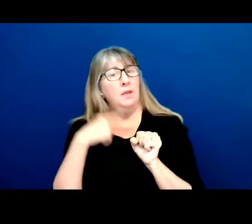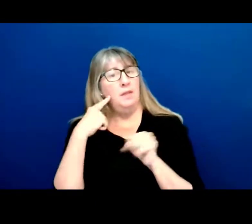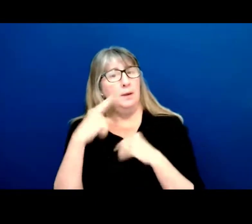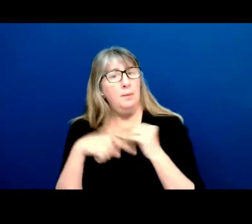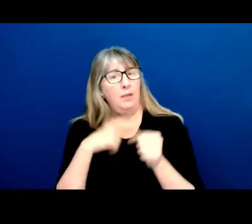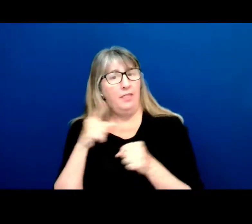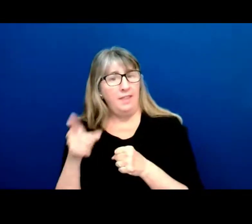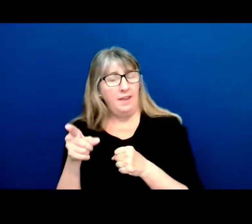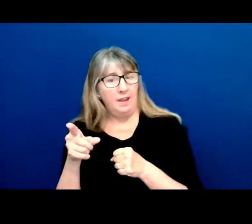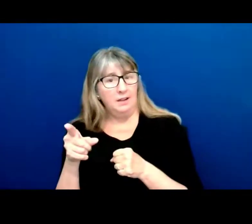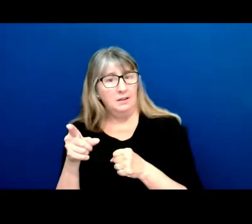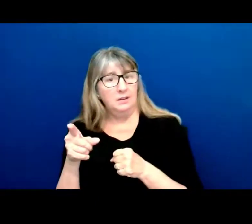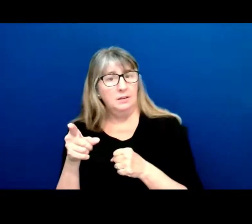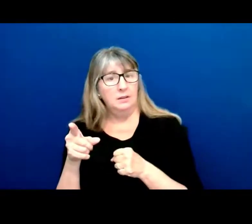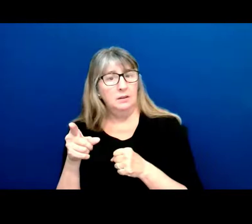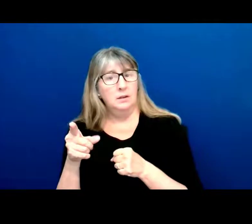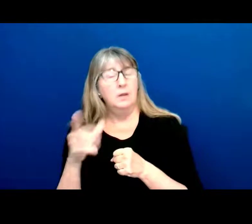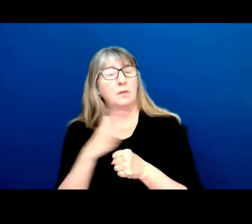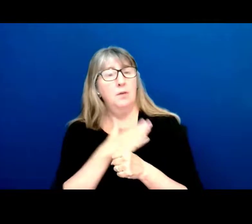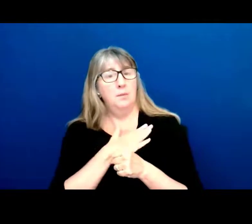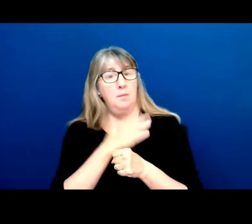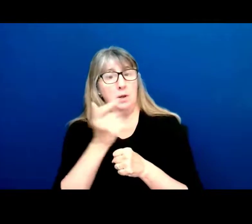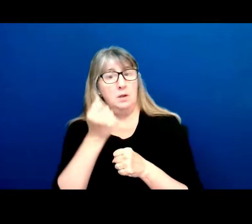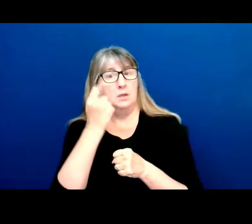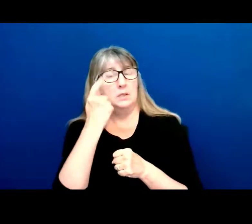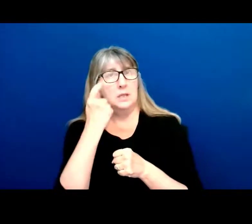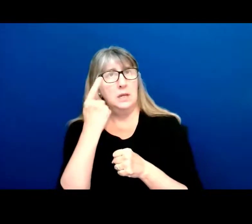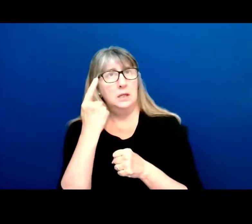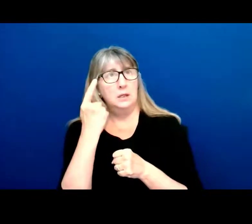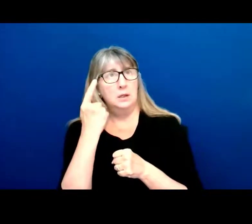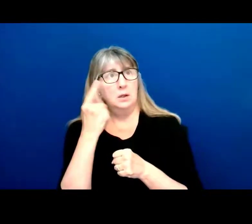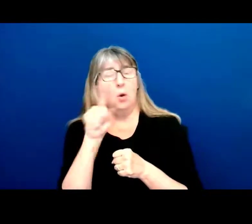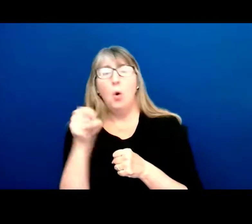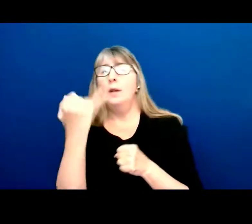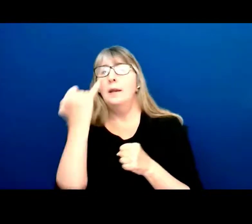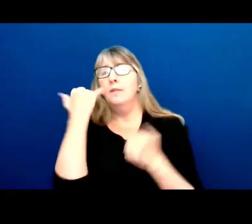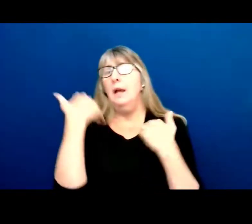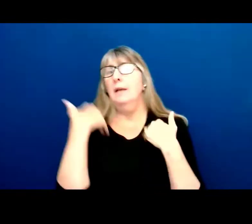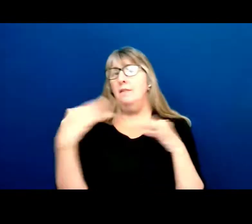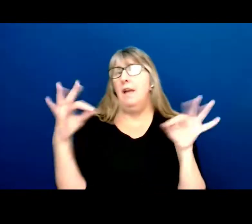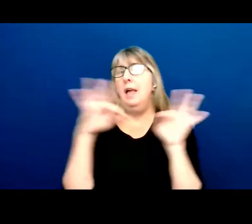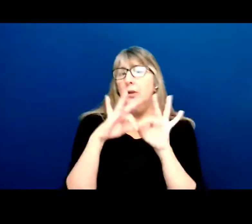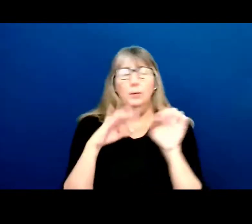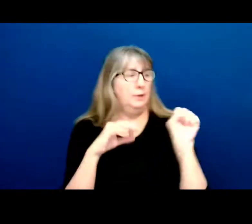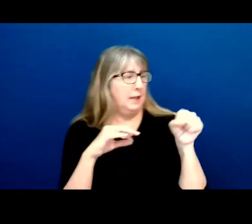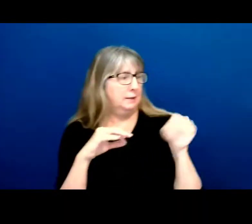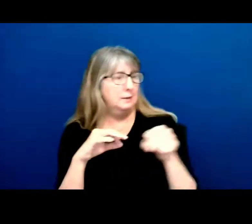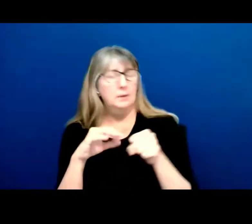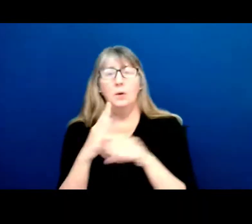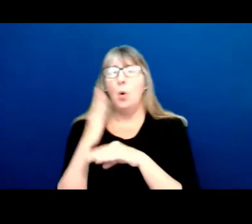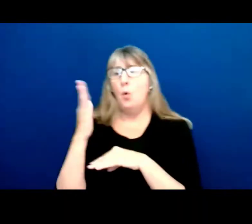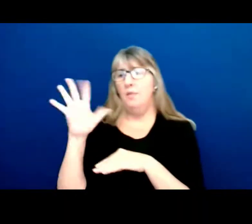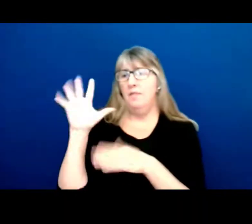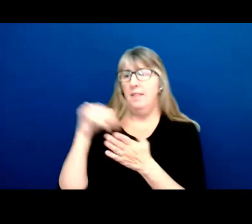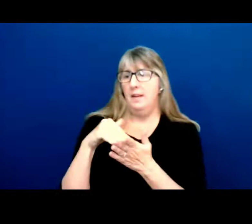but from what I remember it's only if it has a value .. . Diane Dean: Yeah. Kathy Hancock: .. . over 5,000. Diane Dean: Right.